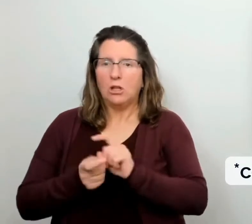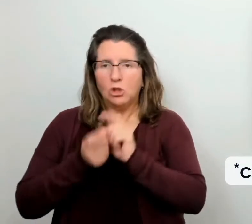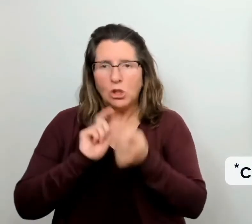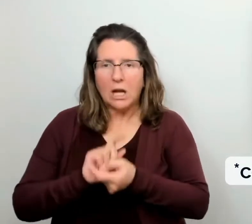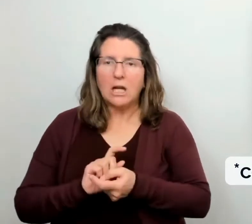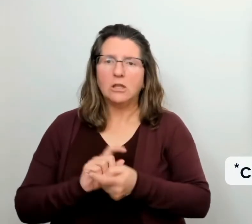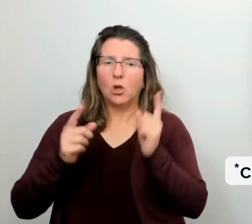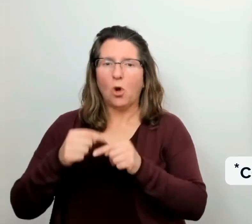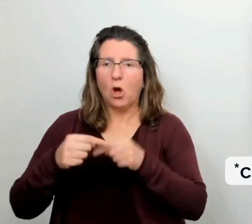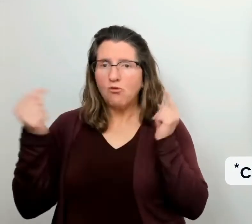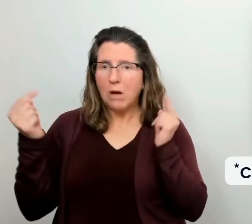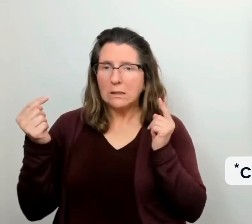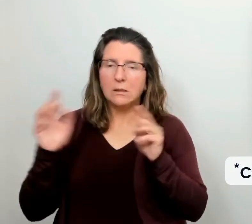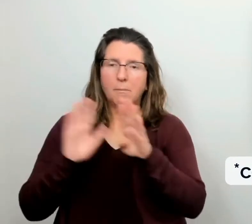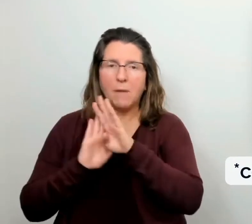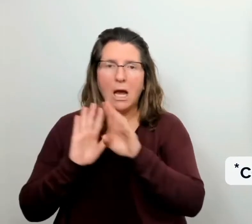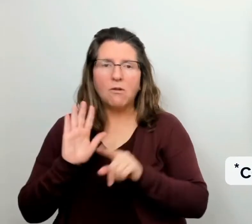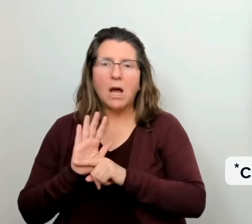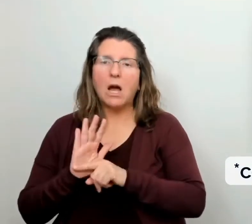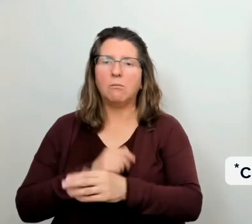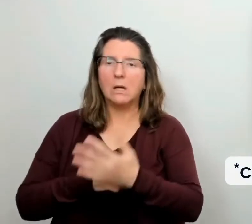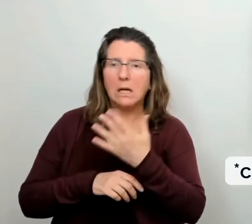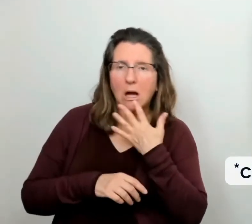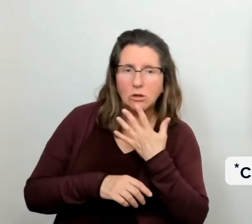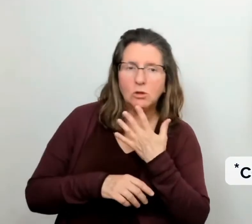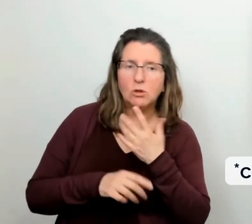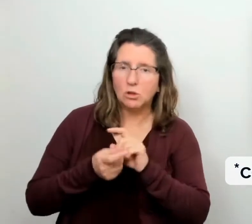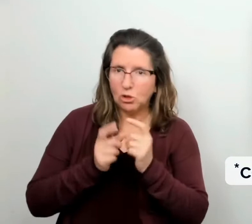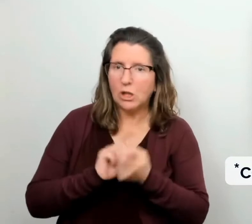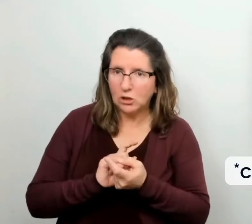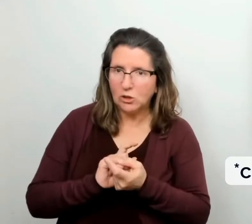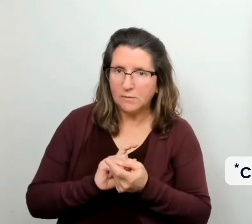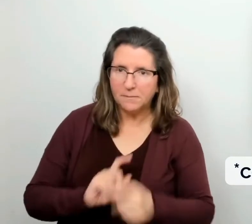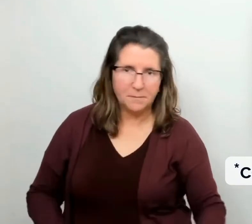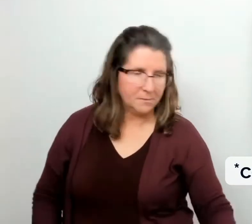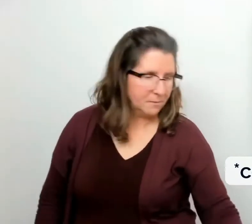You can play around with the contrast, background, colours, and so on.